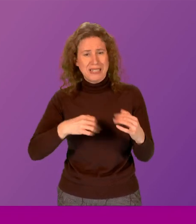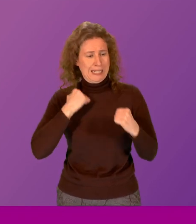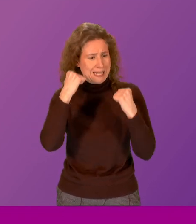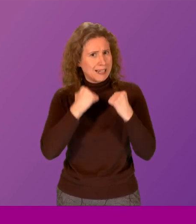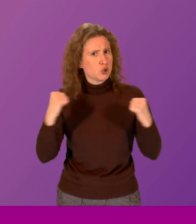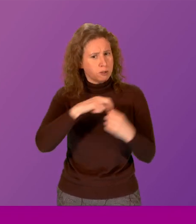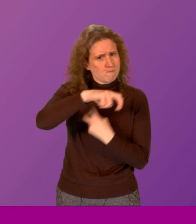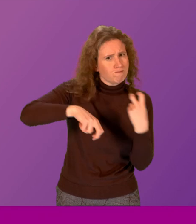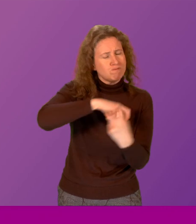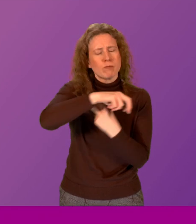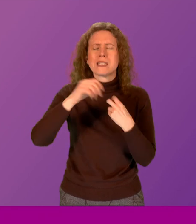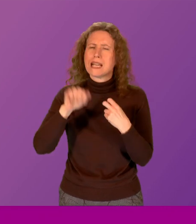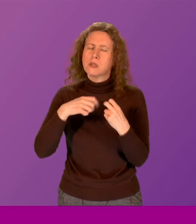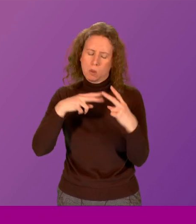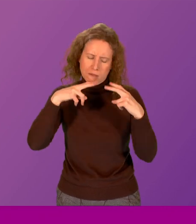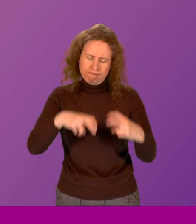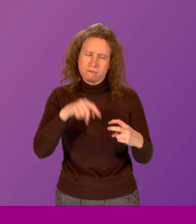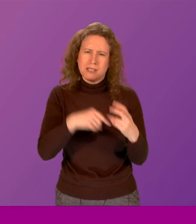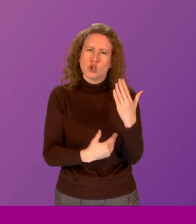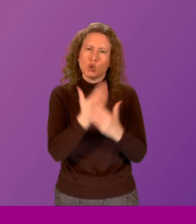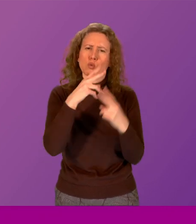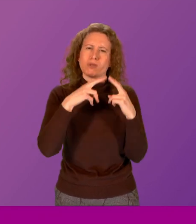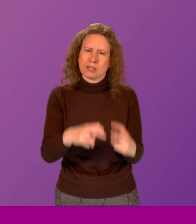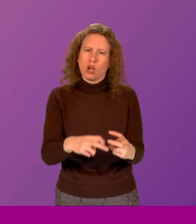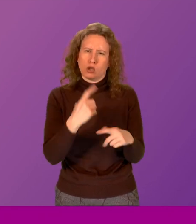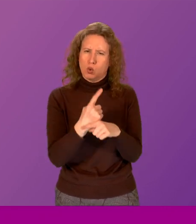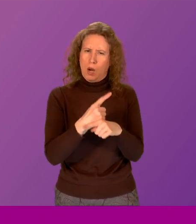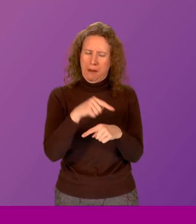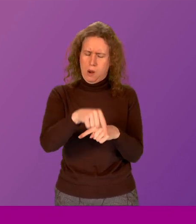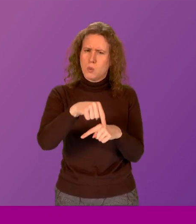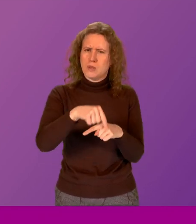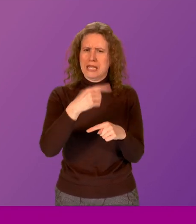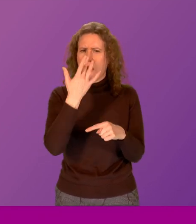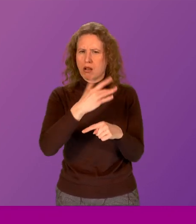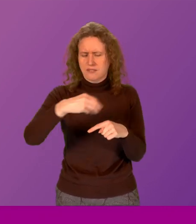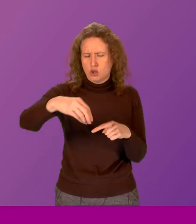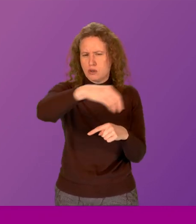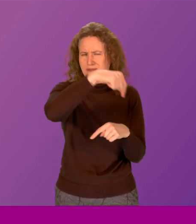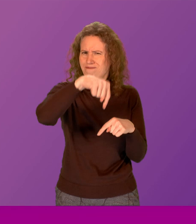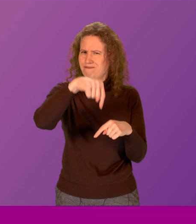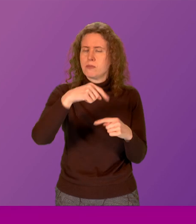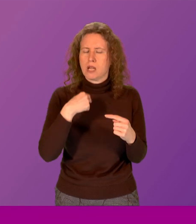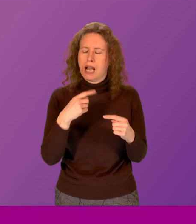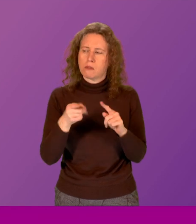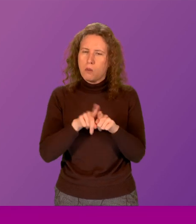give full consideration to the new research in that area, and we are supportive of efforts to examine evidence that has been commissioned by the Department for Environment, Food and Rural Affairs